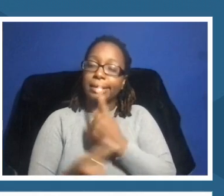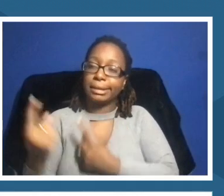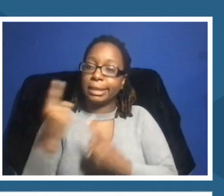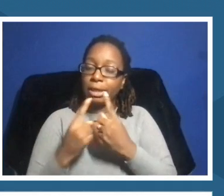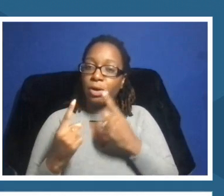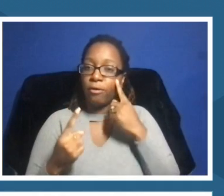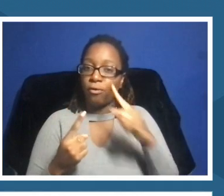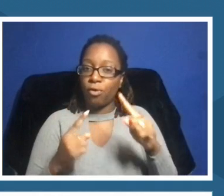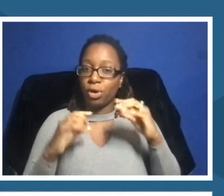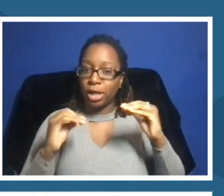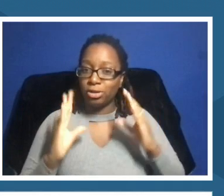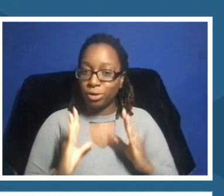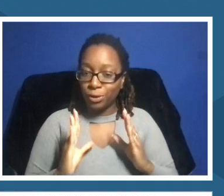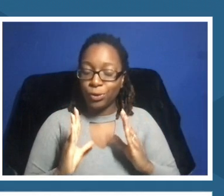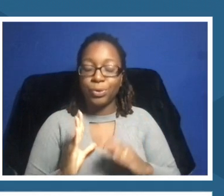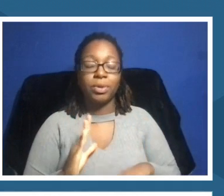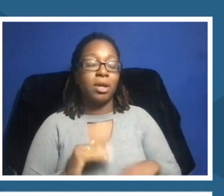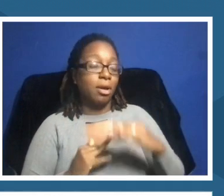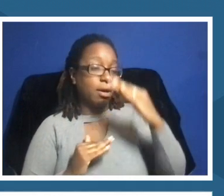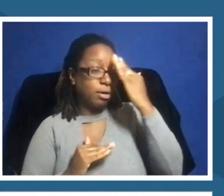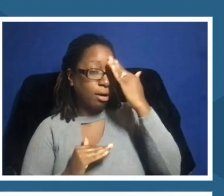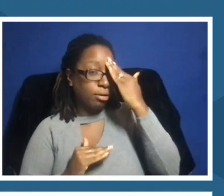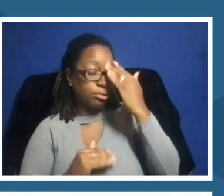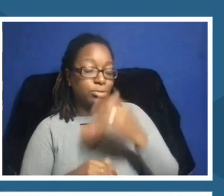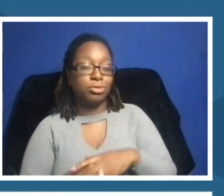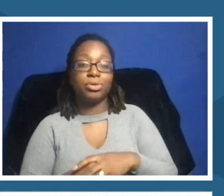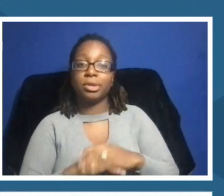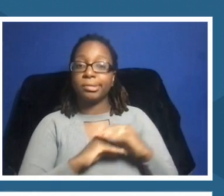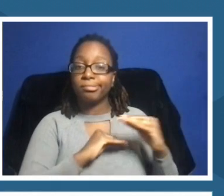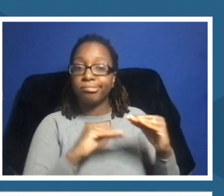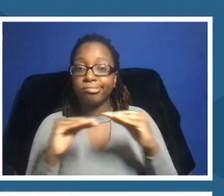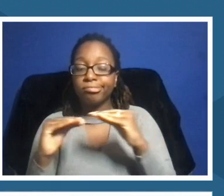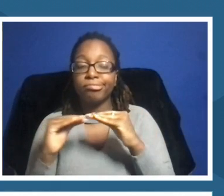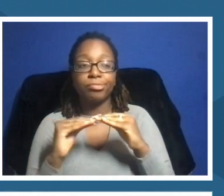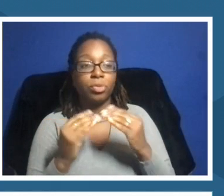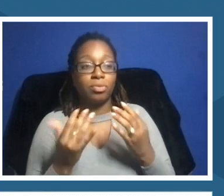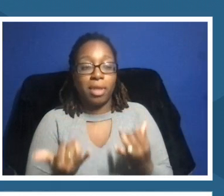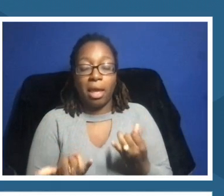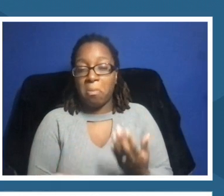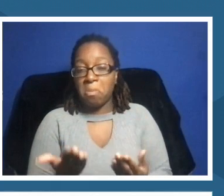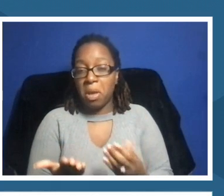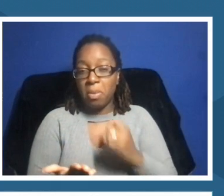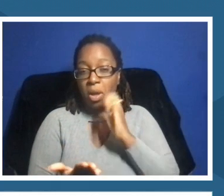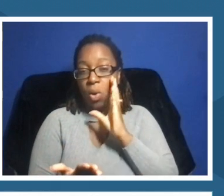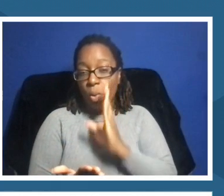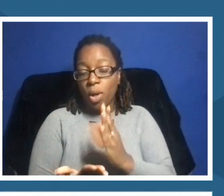awareness and confidence in teaching what may or may not be new content each